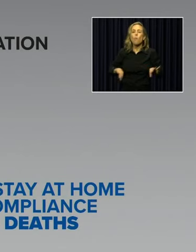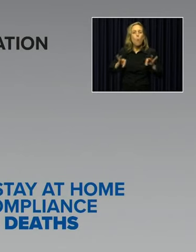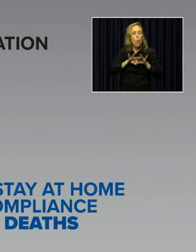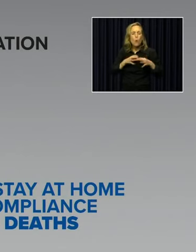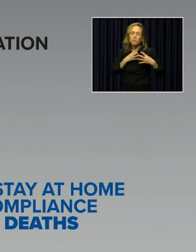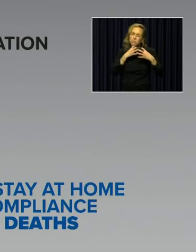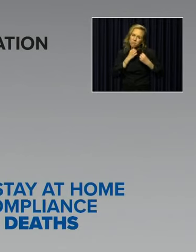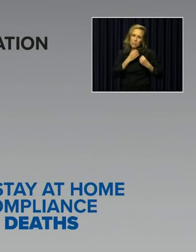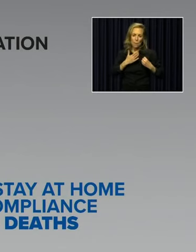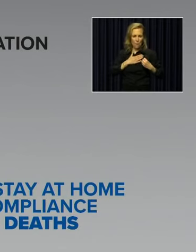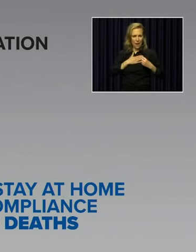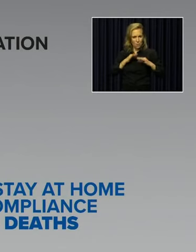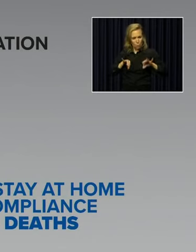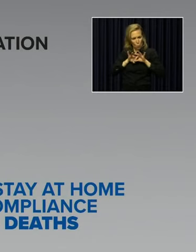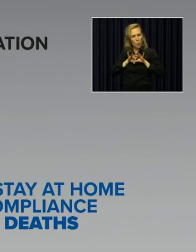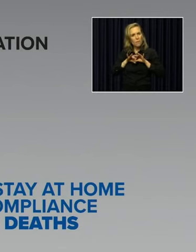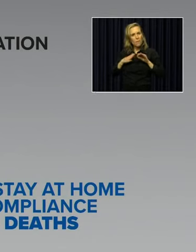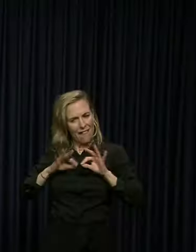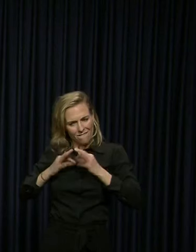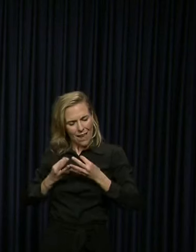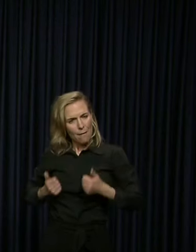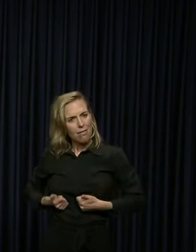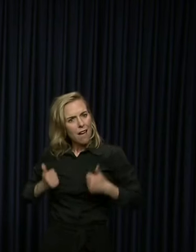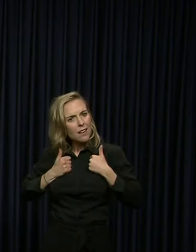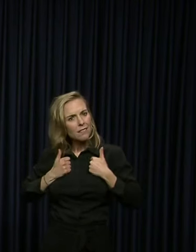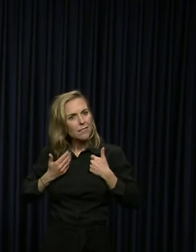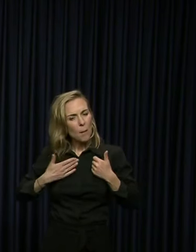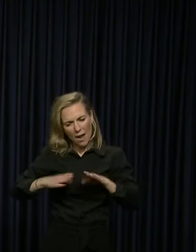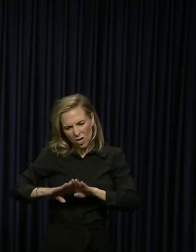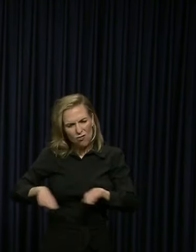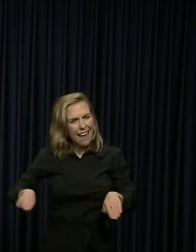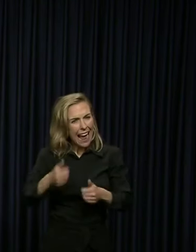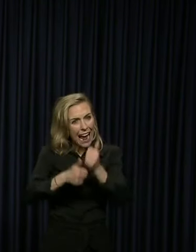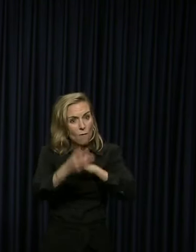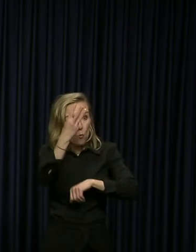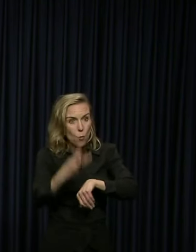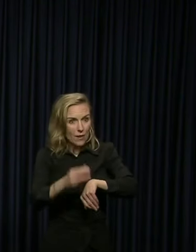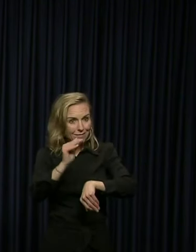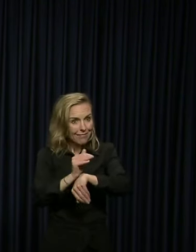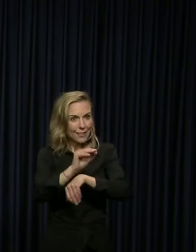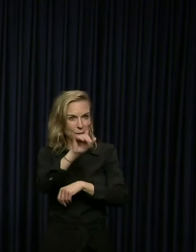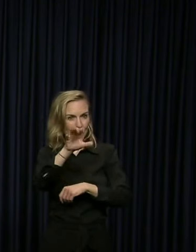WHAT WE'RE HEARING FROM